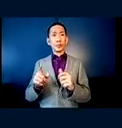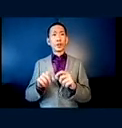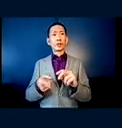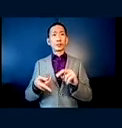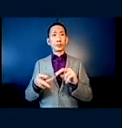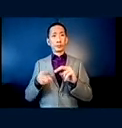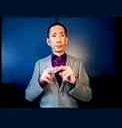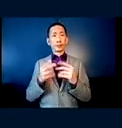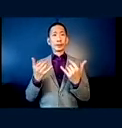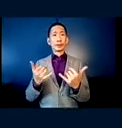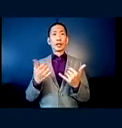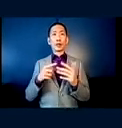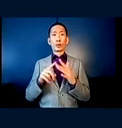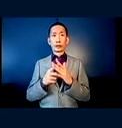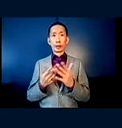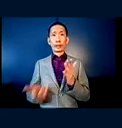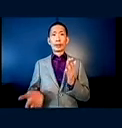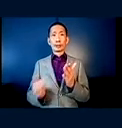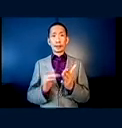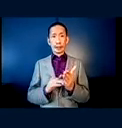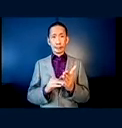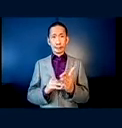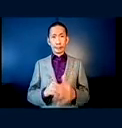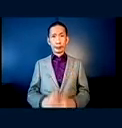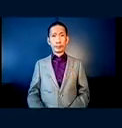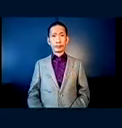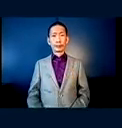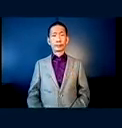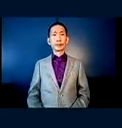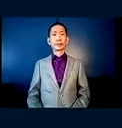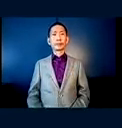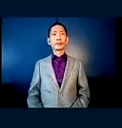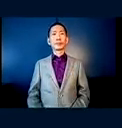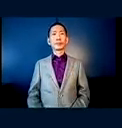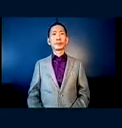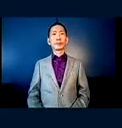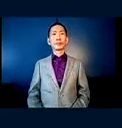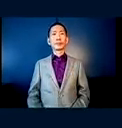WITH THEM TO SCALE IT UP AND NOW WE'RE GOING TO START THIS AGAIN.